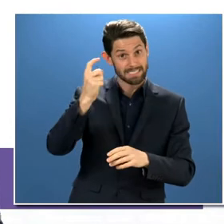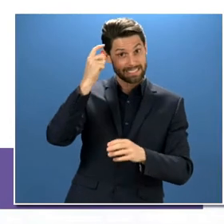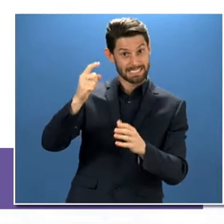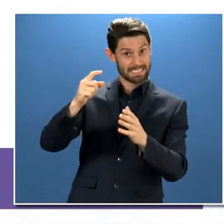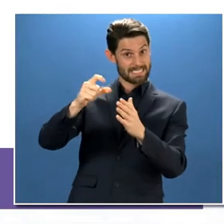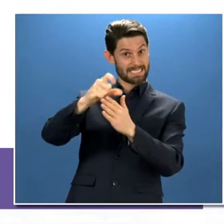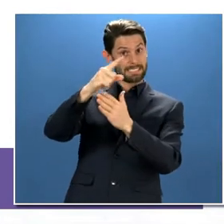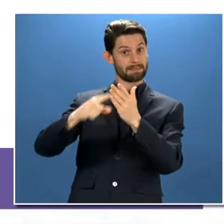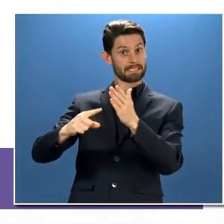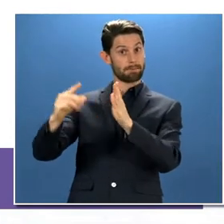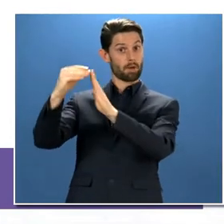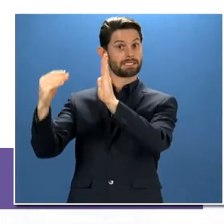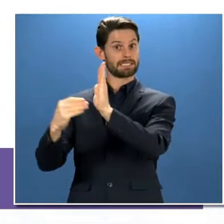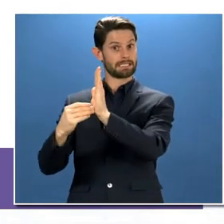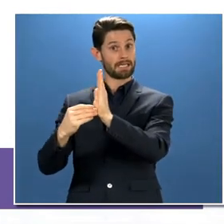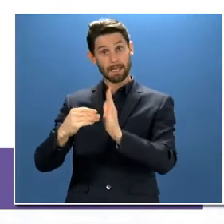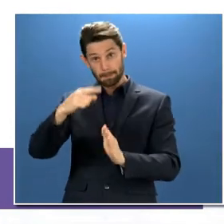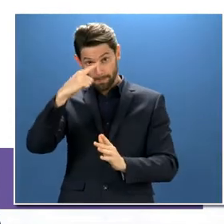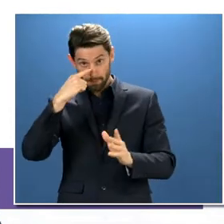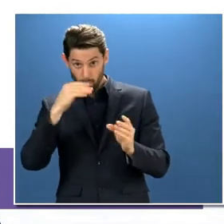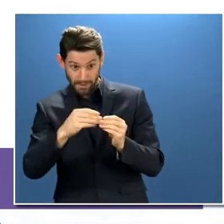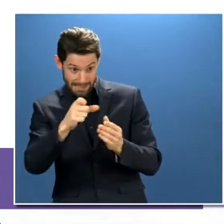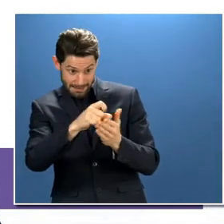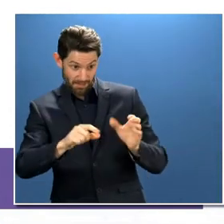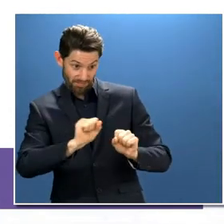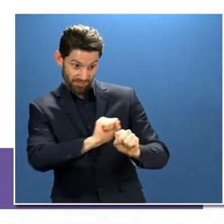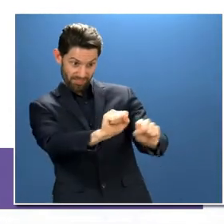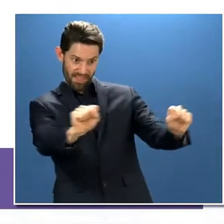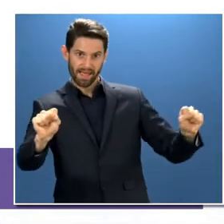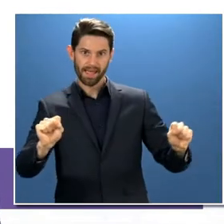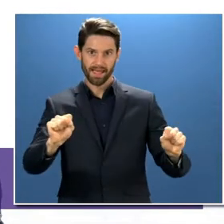need for the views of people with disability to be eloquently articulated